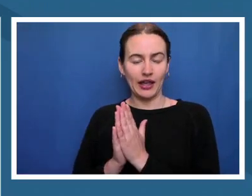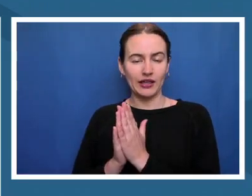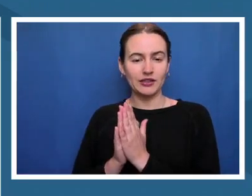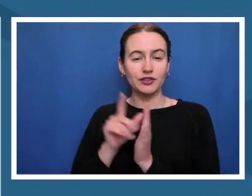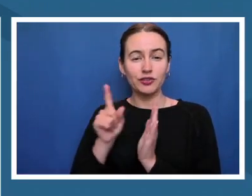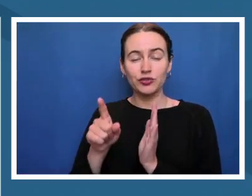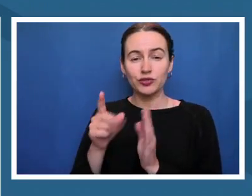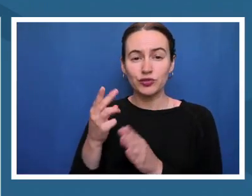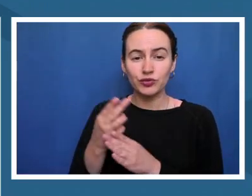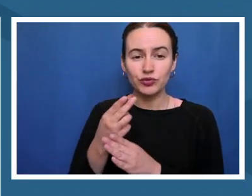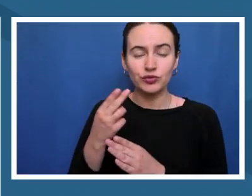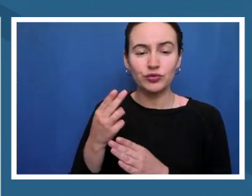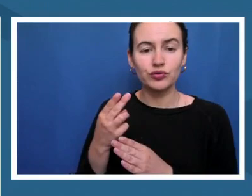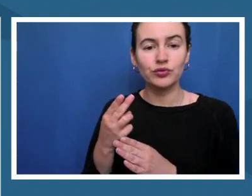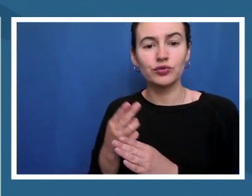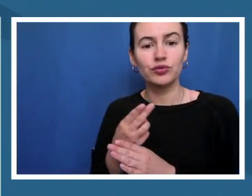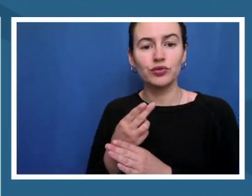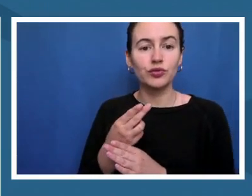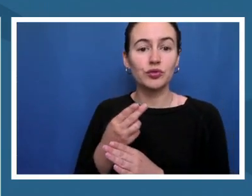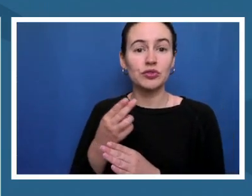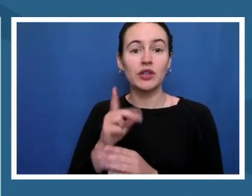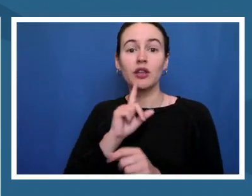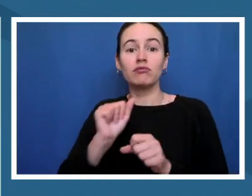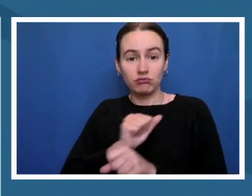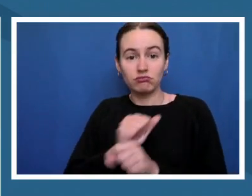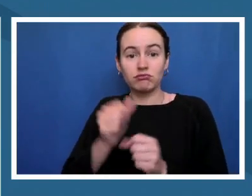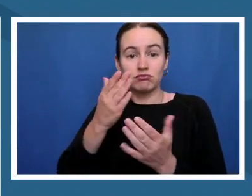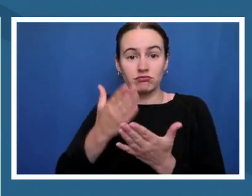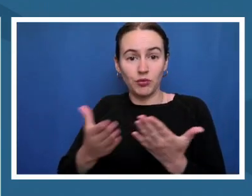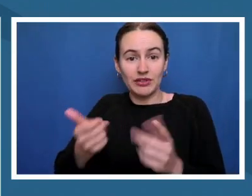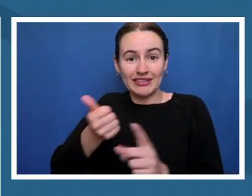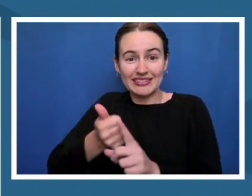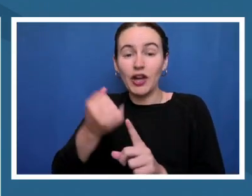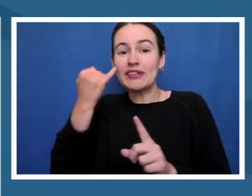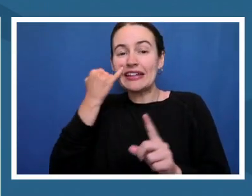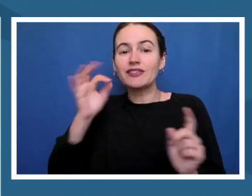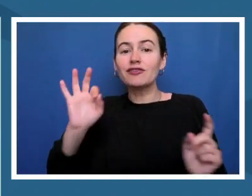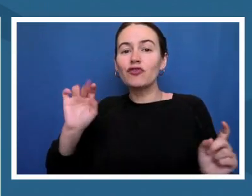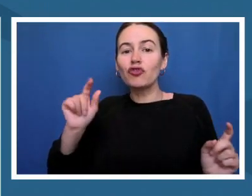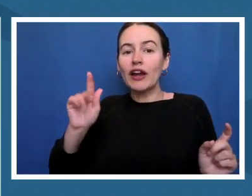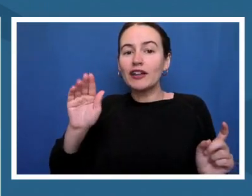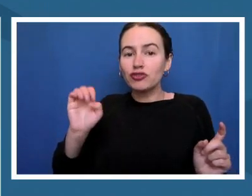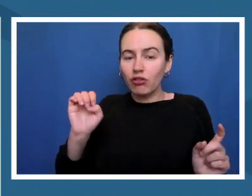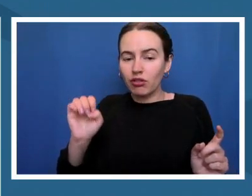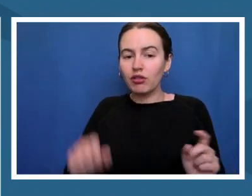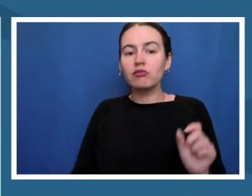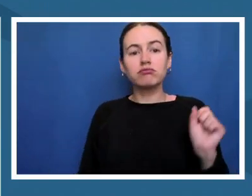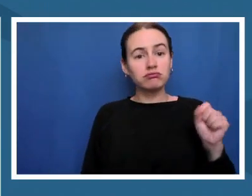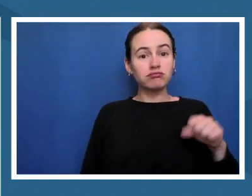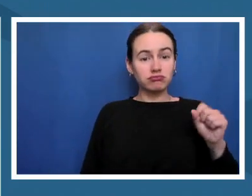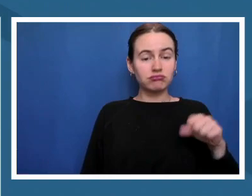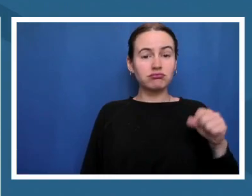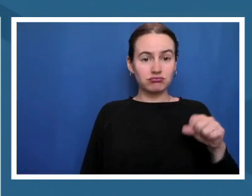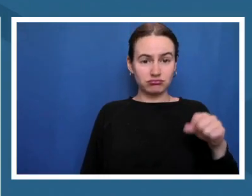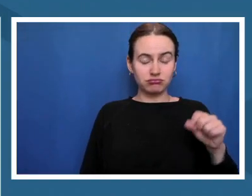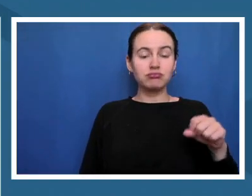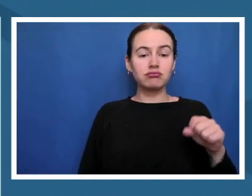then do you ever use the actual objects even if they're really fragile so we definitely do use cast a lot in